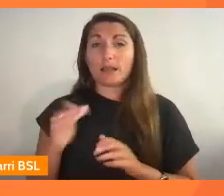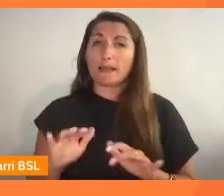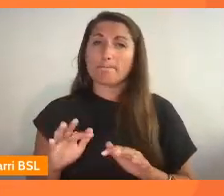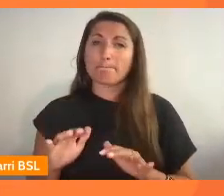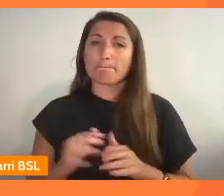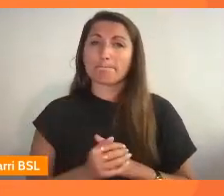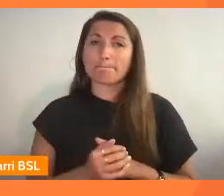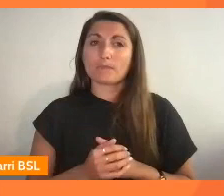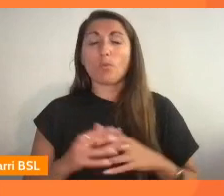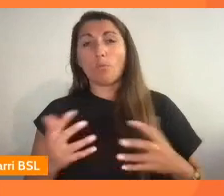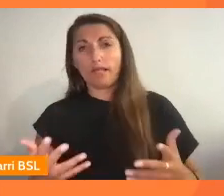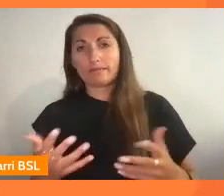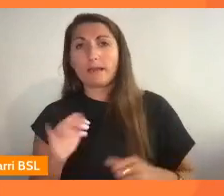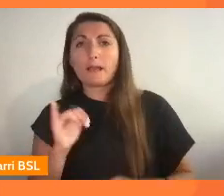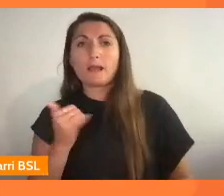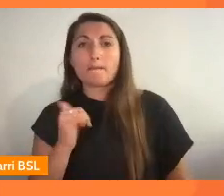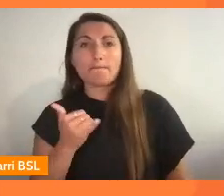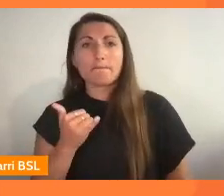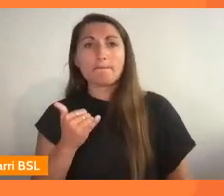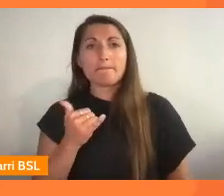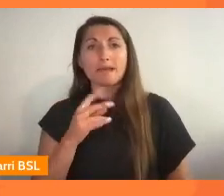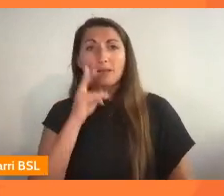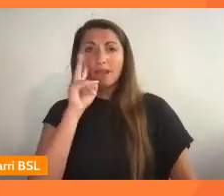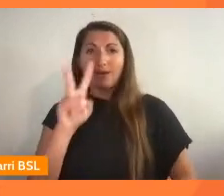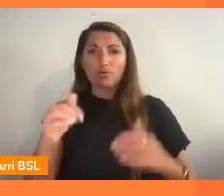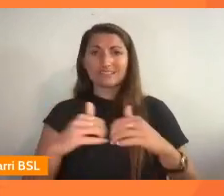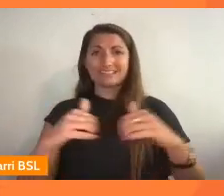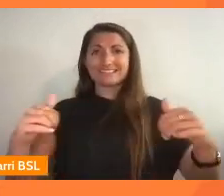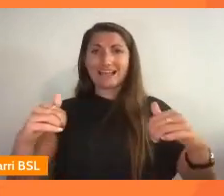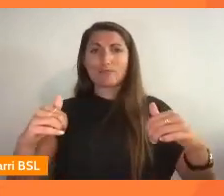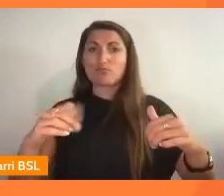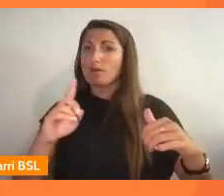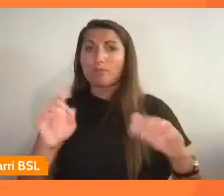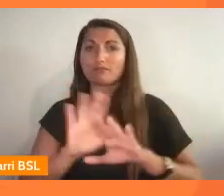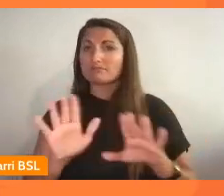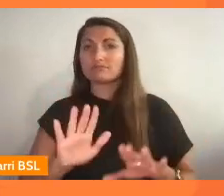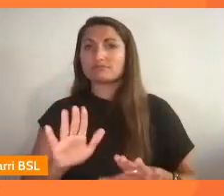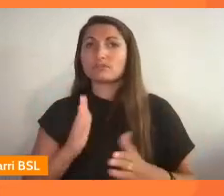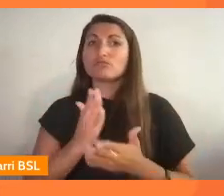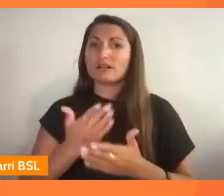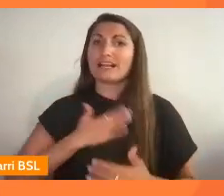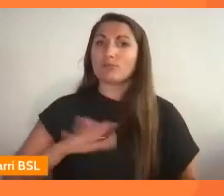we may see as a separation, but that is really an invitation for some people.